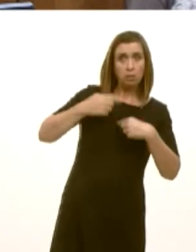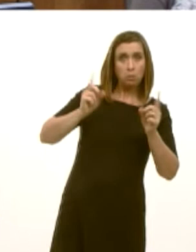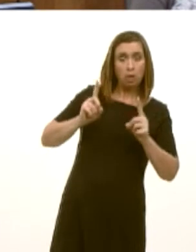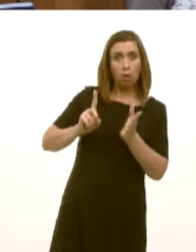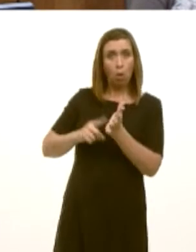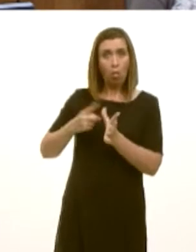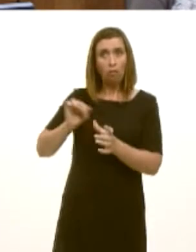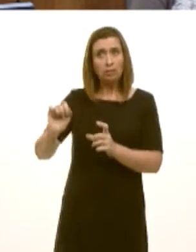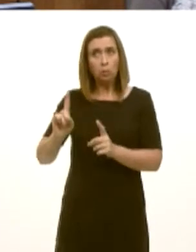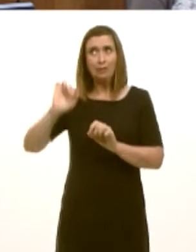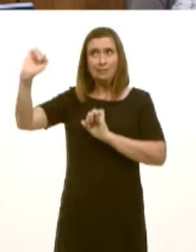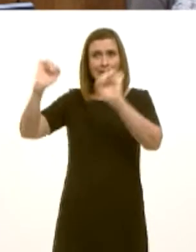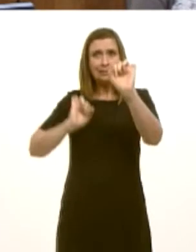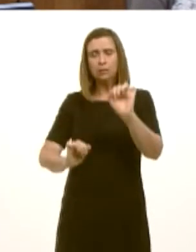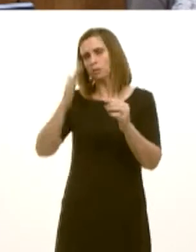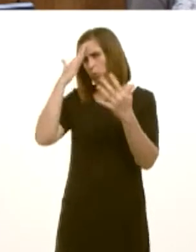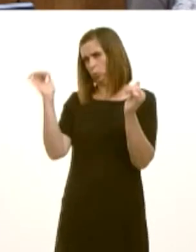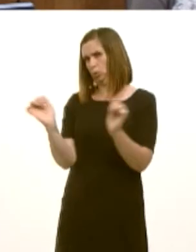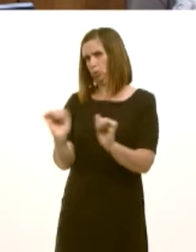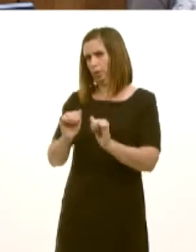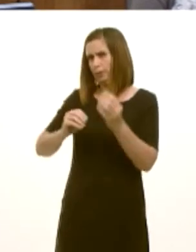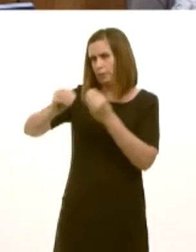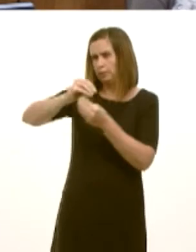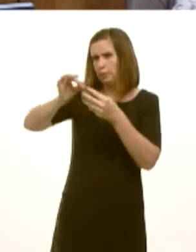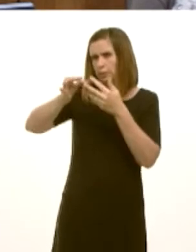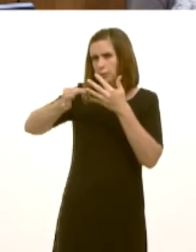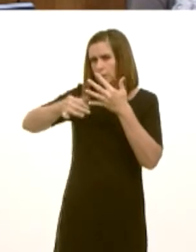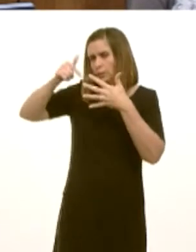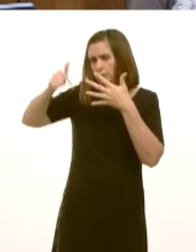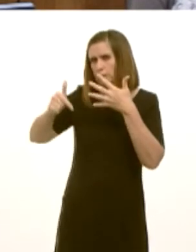So, while we remain supportive of the principle, we have yet to see how that would work in